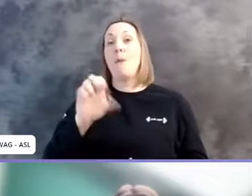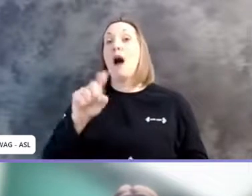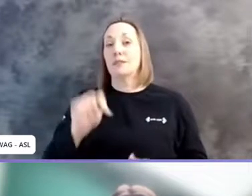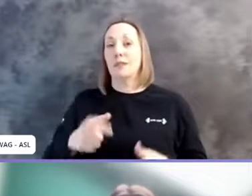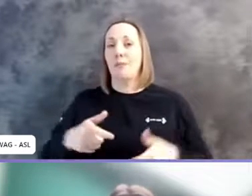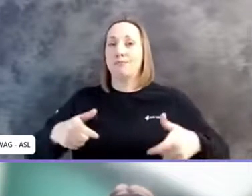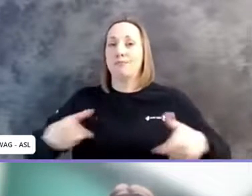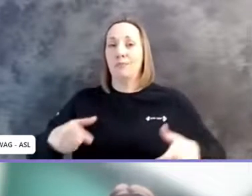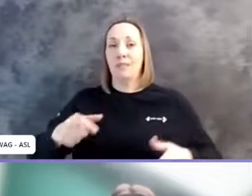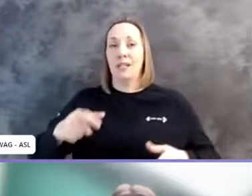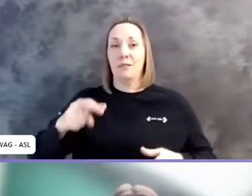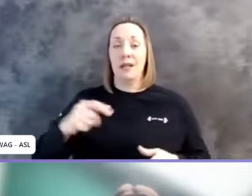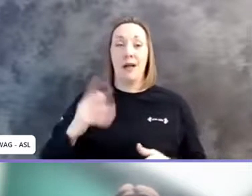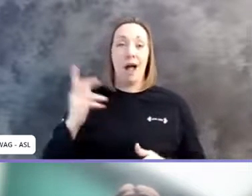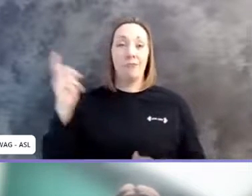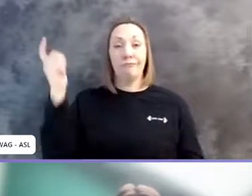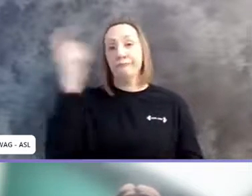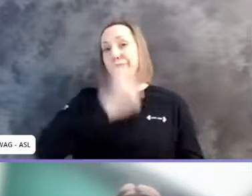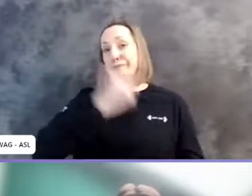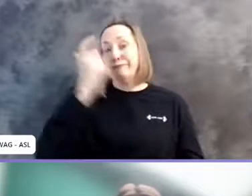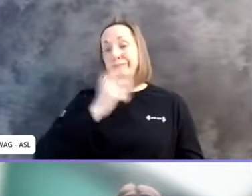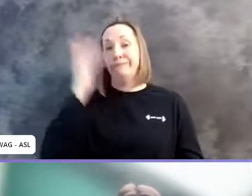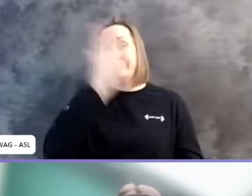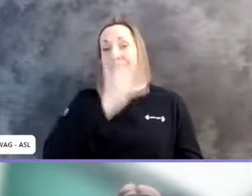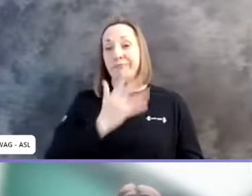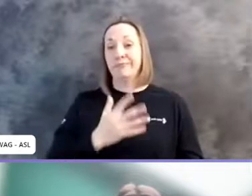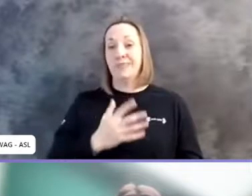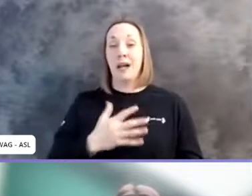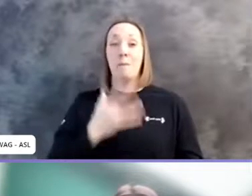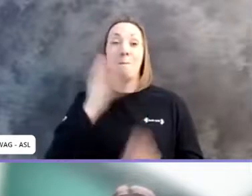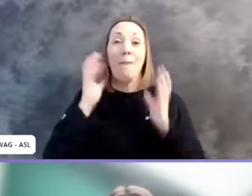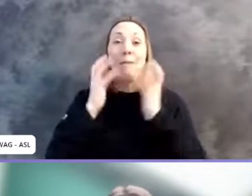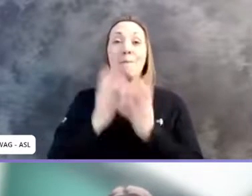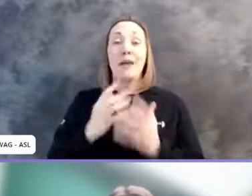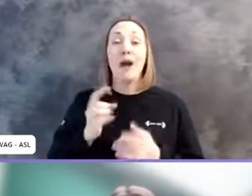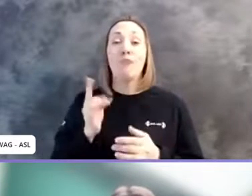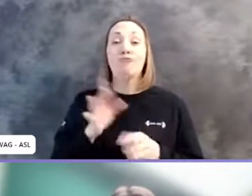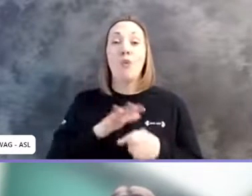traditional audio I am a white male of robust build,